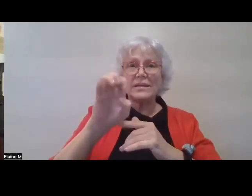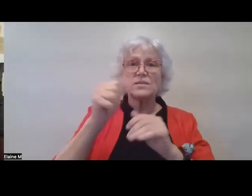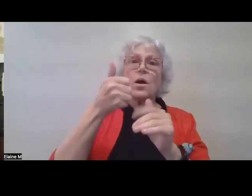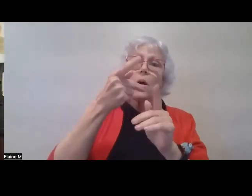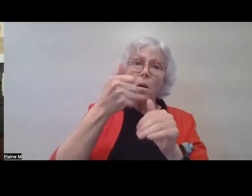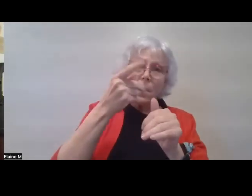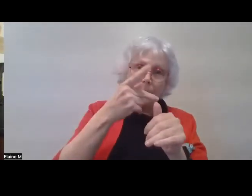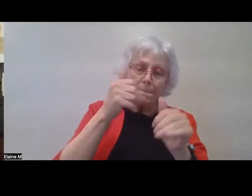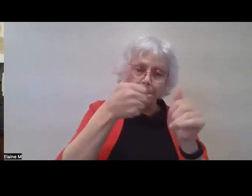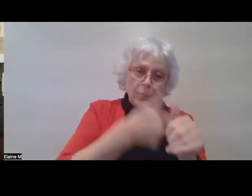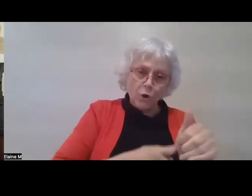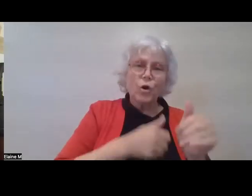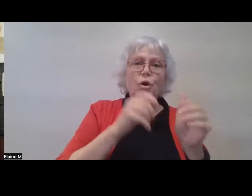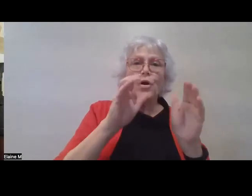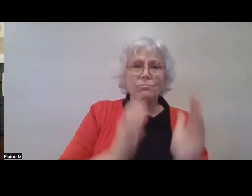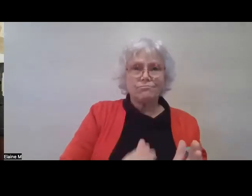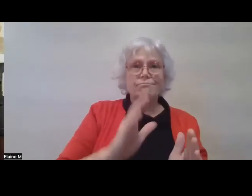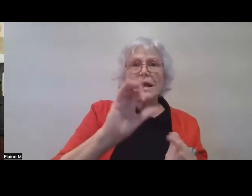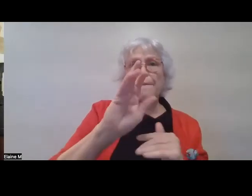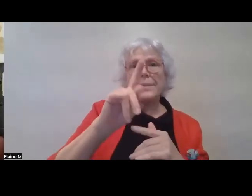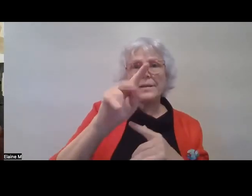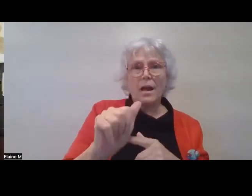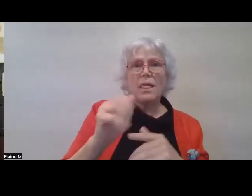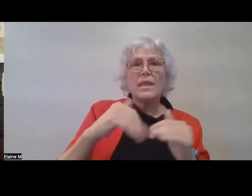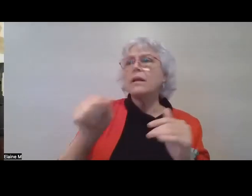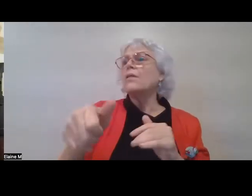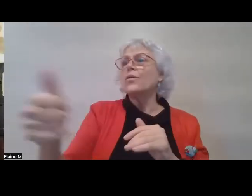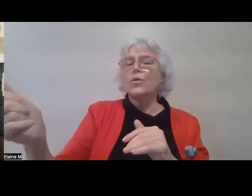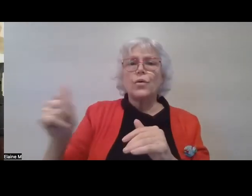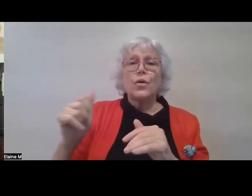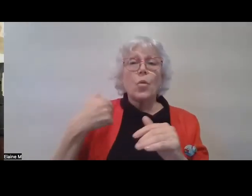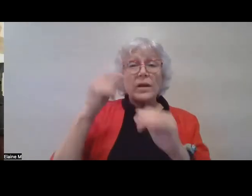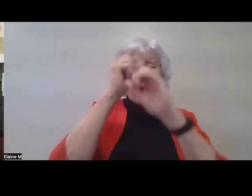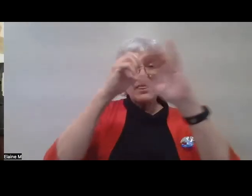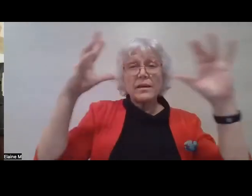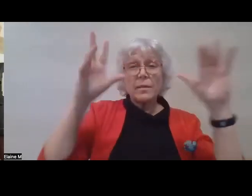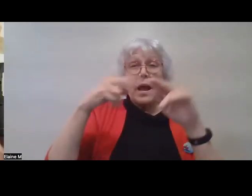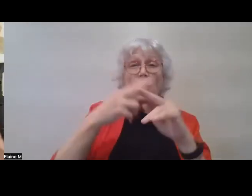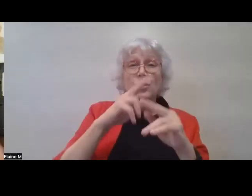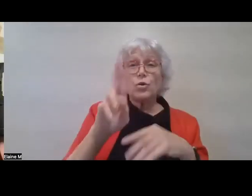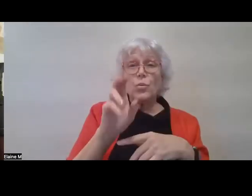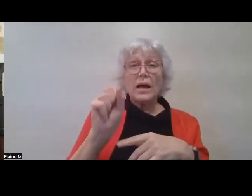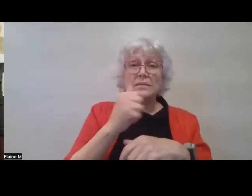group in this country. So, when I think about the US military, I think about all the ways that